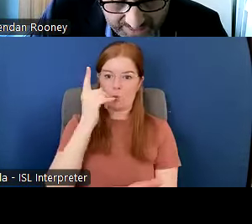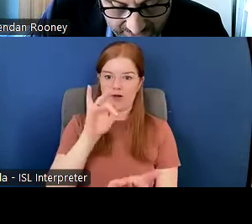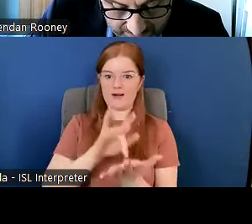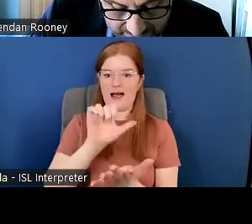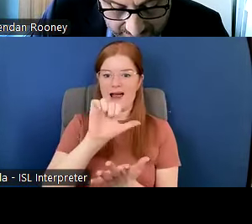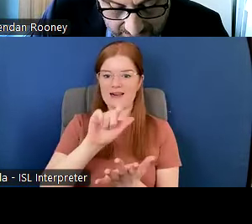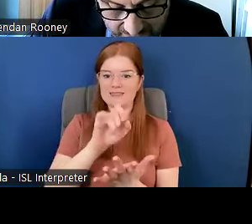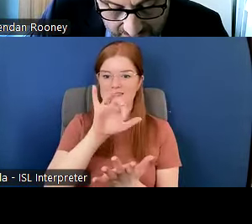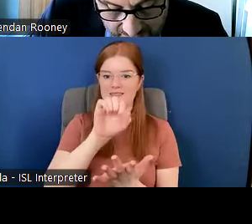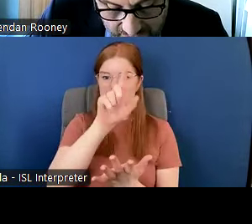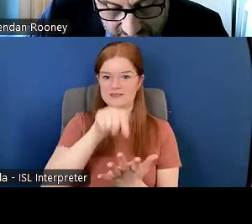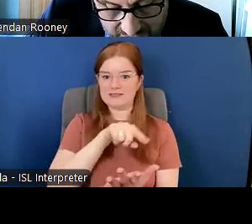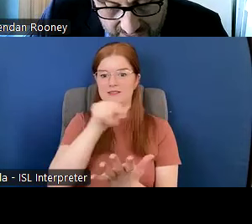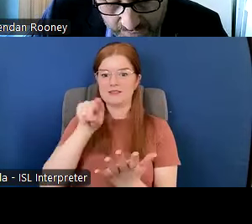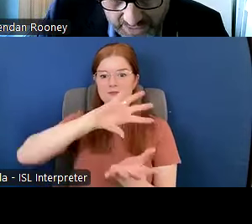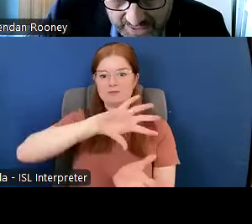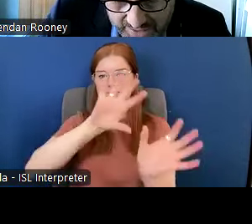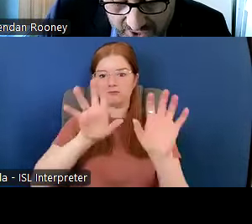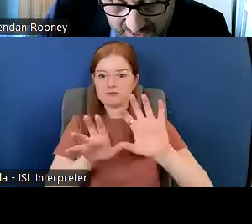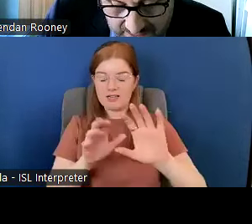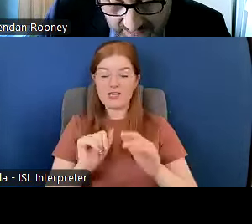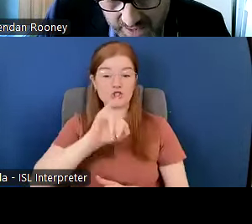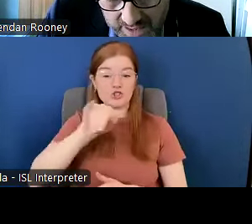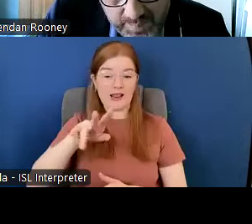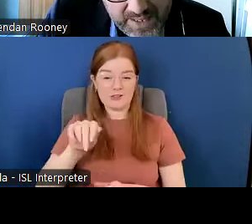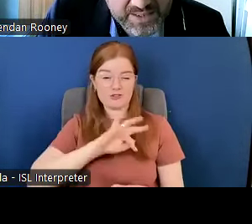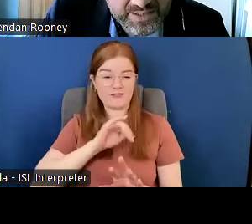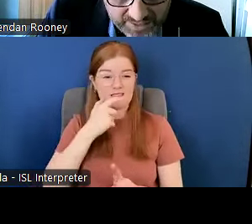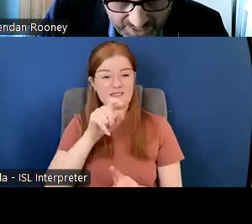single element. Jellett herself would later suggest these early paintings under